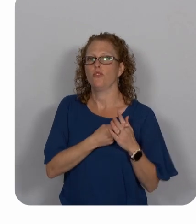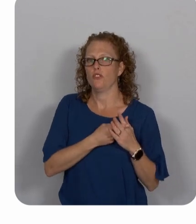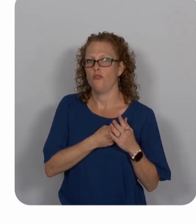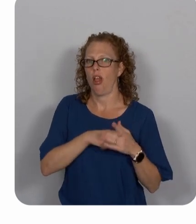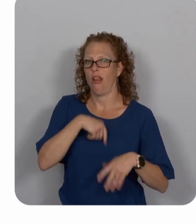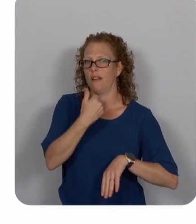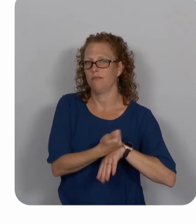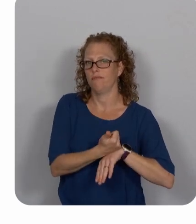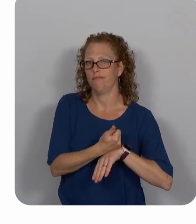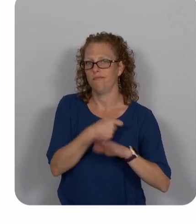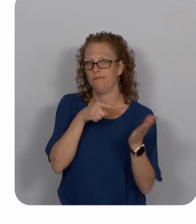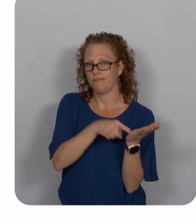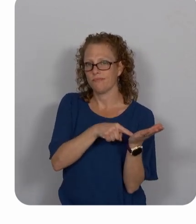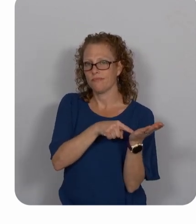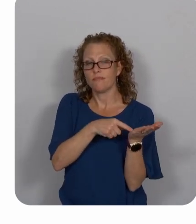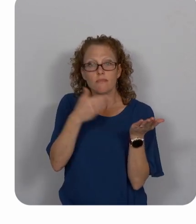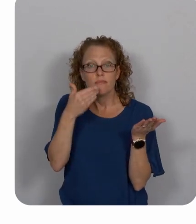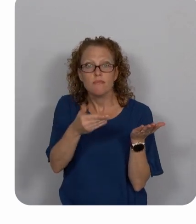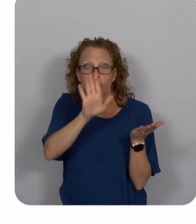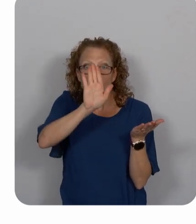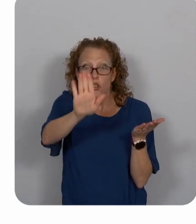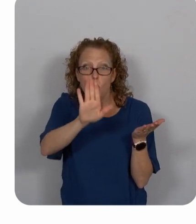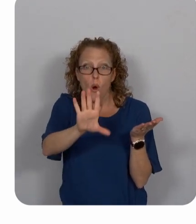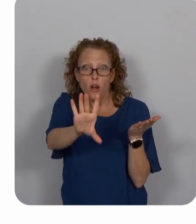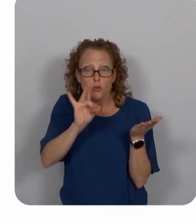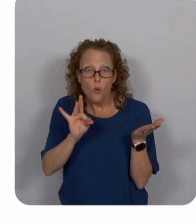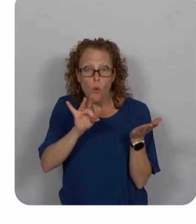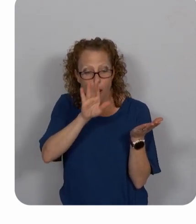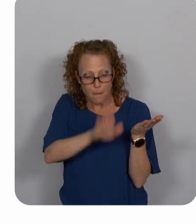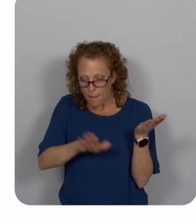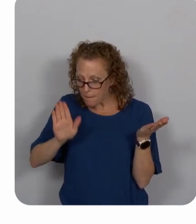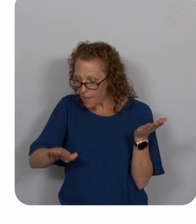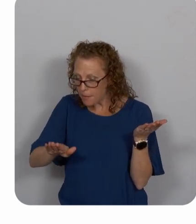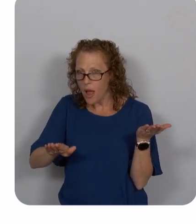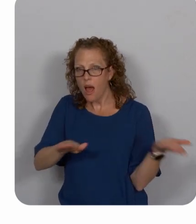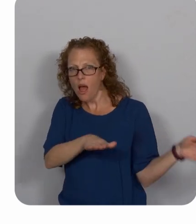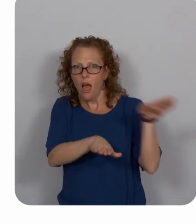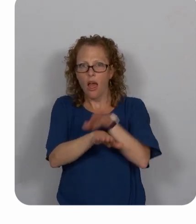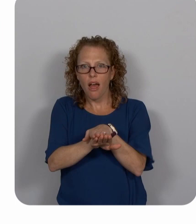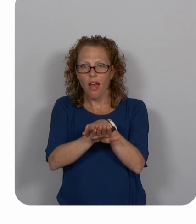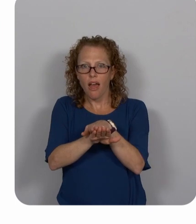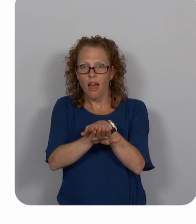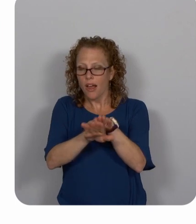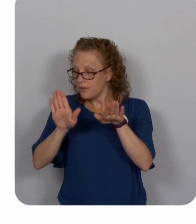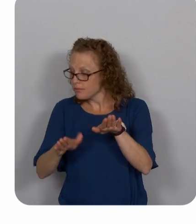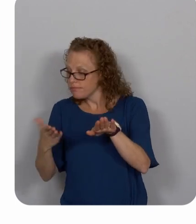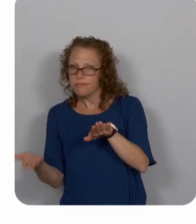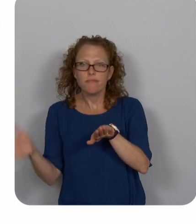we can adjust how the movement is combined with a second animation clip: dance, jump or fly.